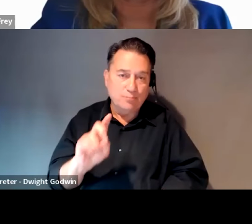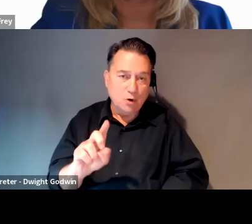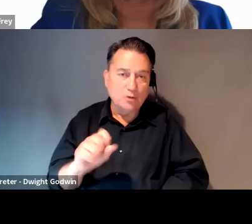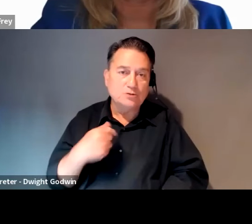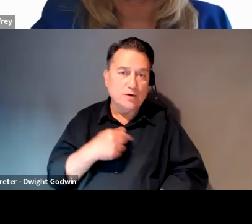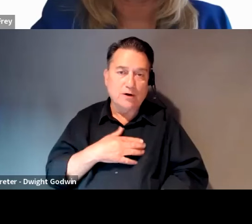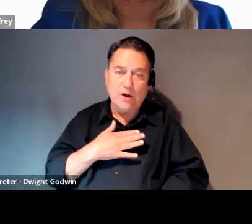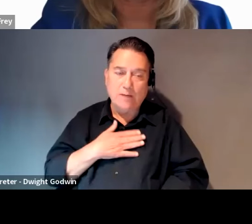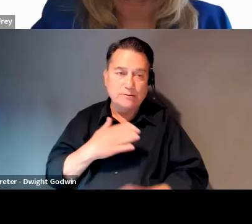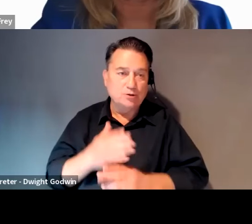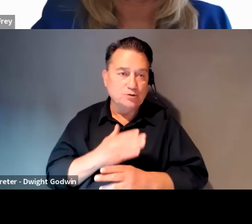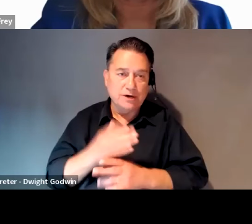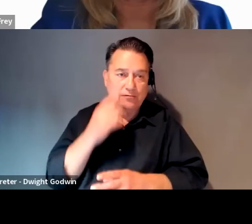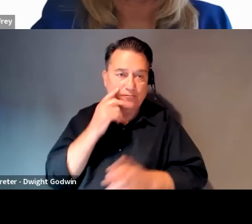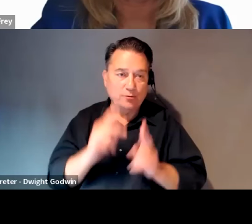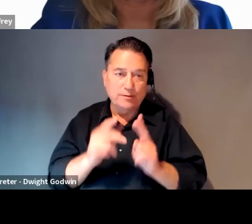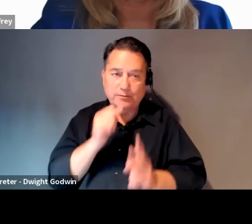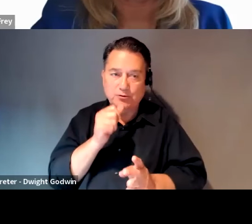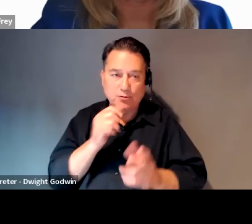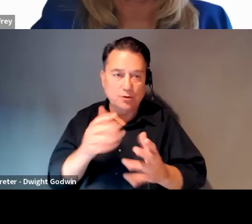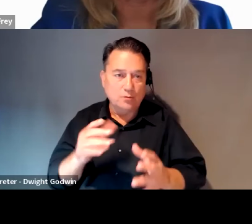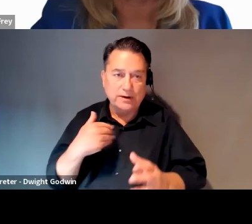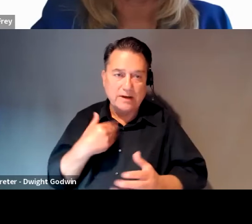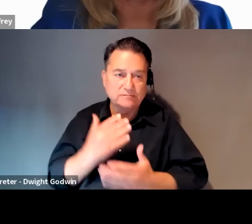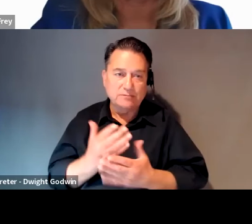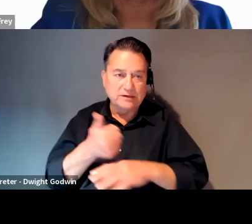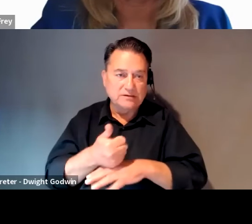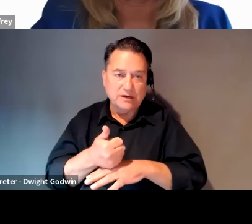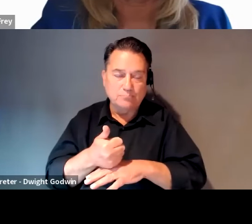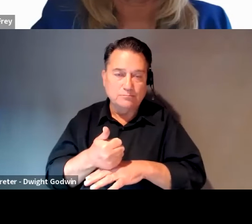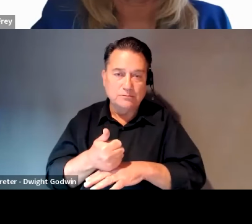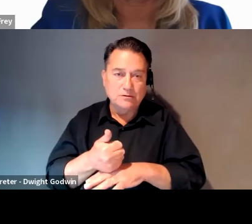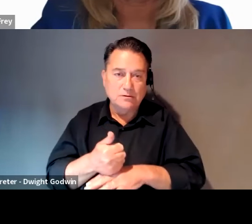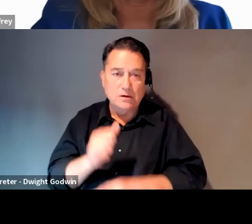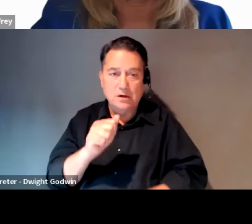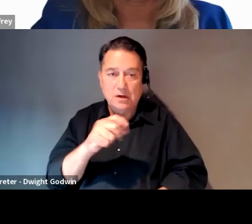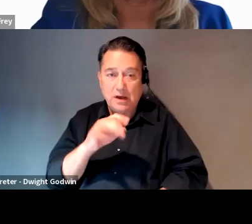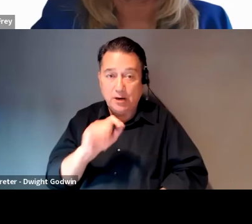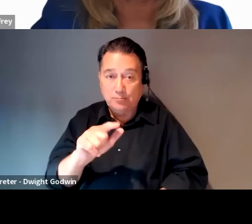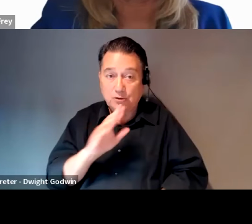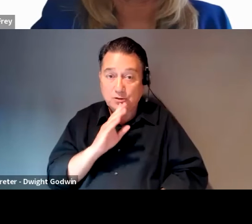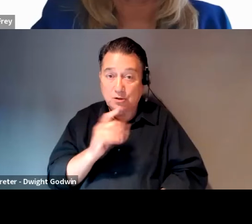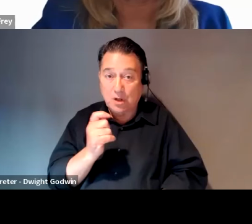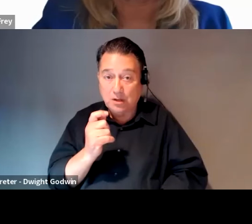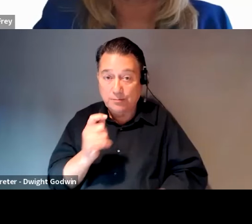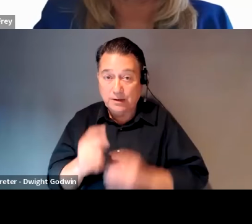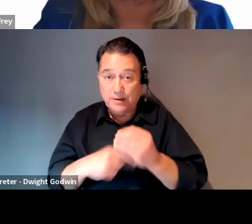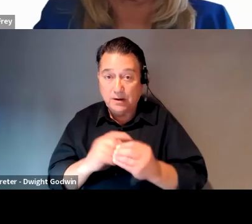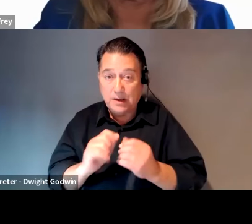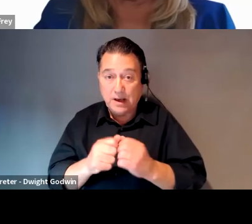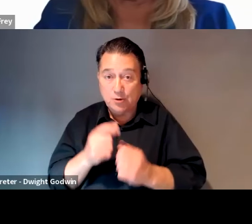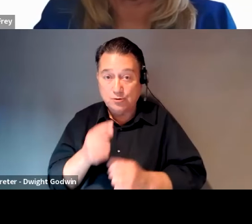for those of you that don't already have something in place. I'd like, April, for you to talk a little bit about how you all are using data.